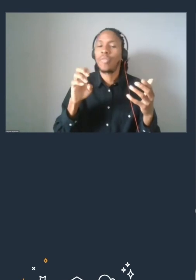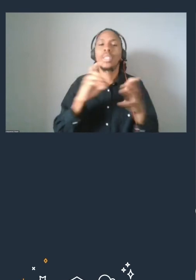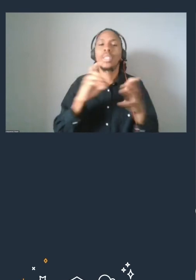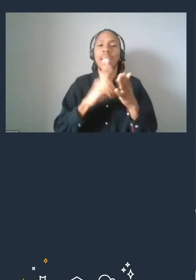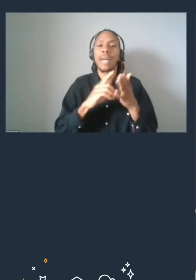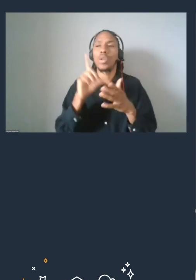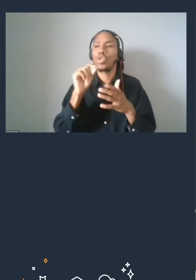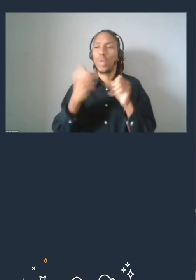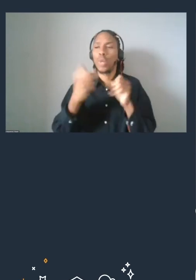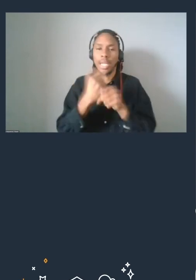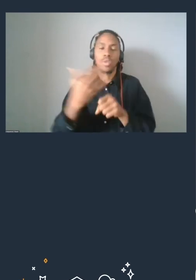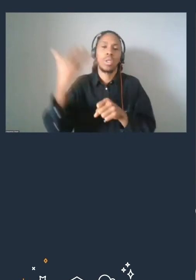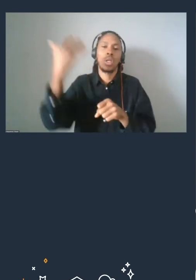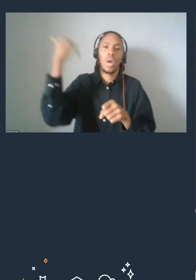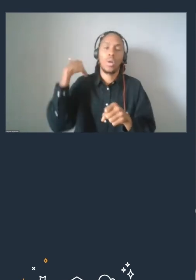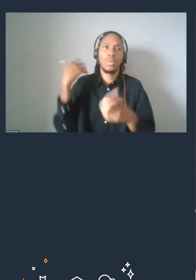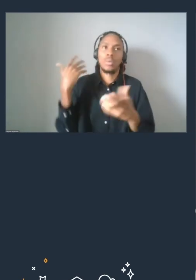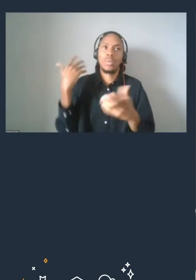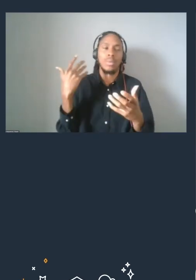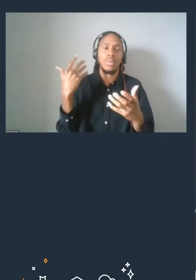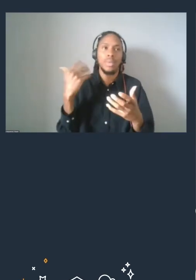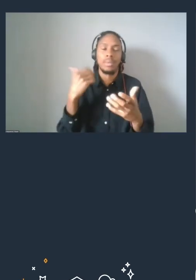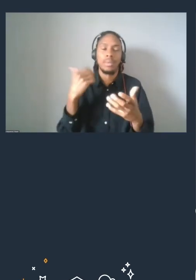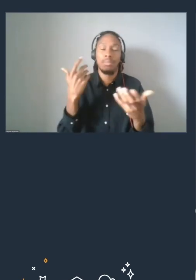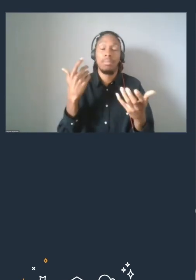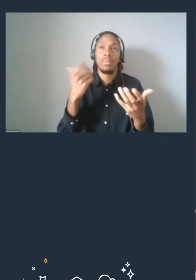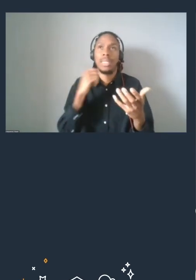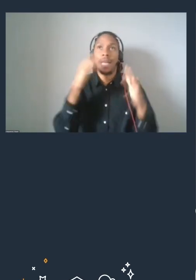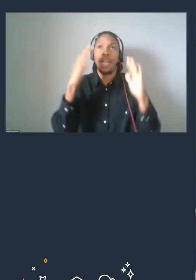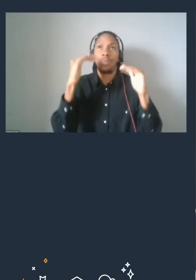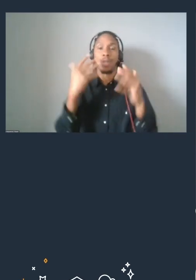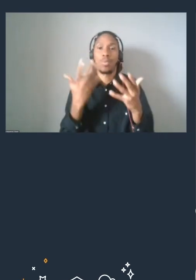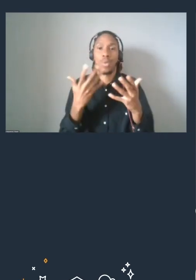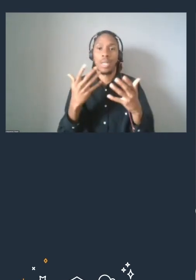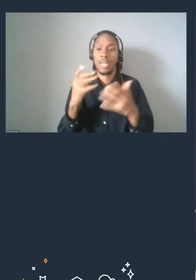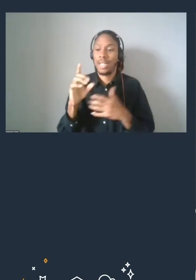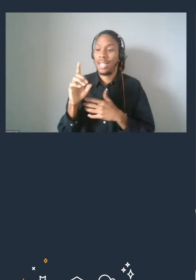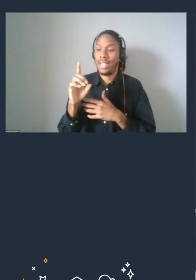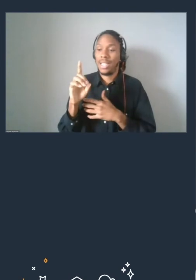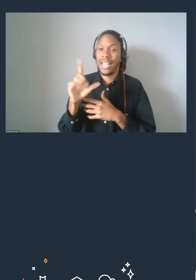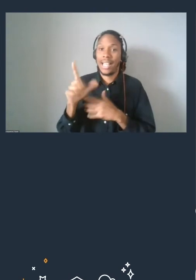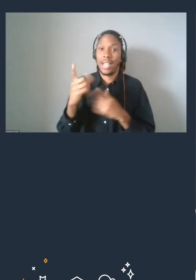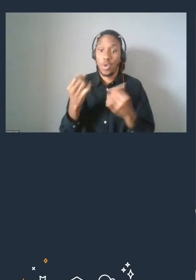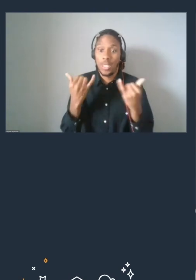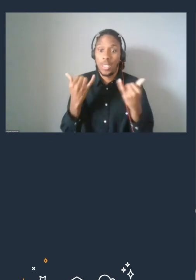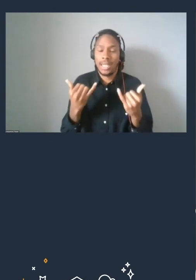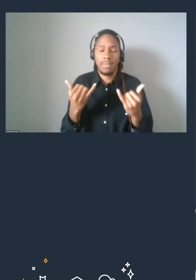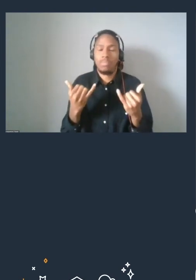It really wasn't expecting where data lake is going today. So all these new table formats,